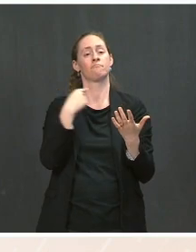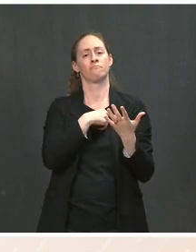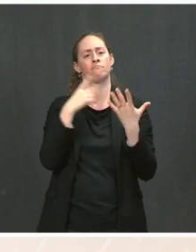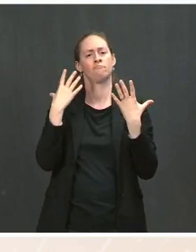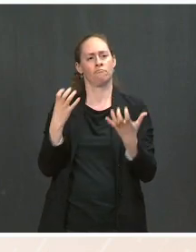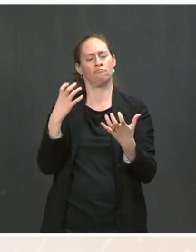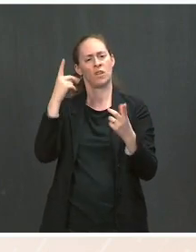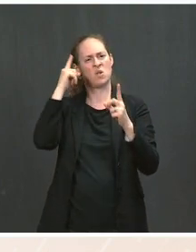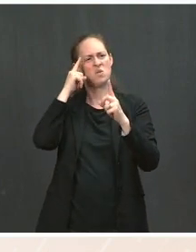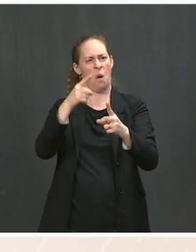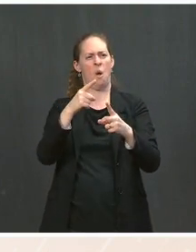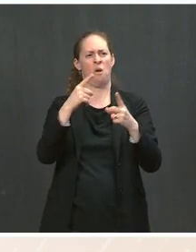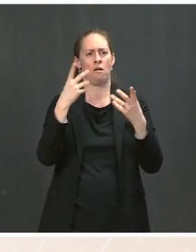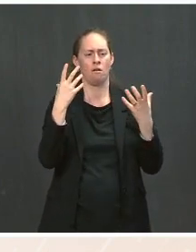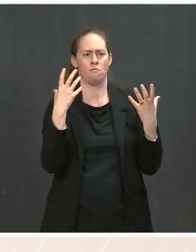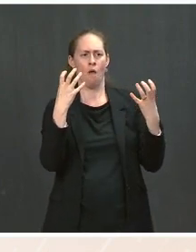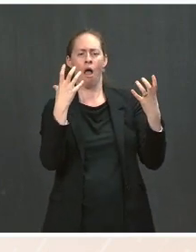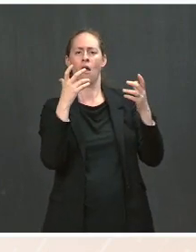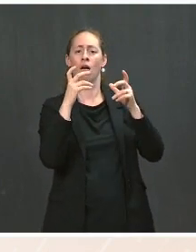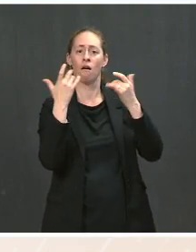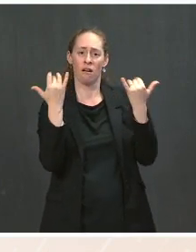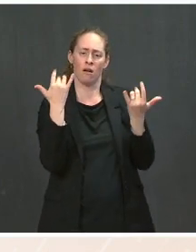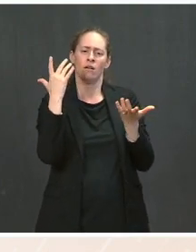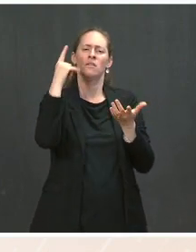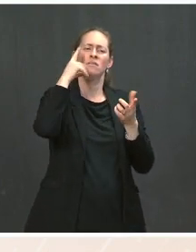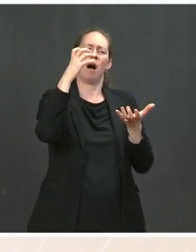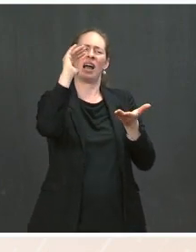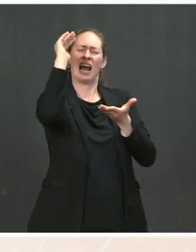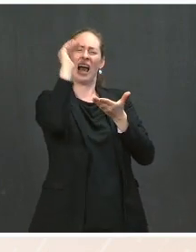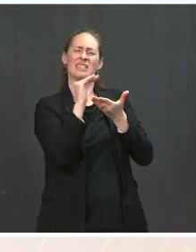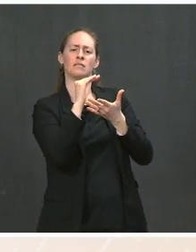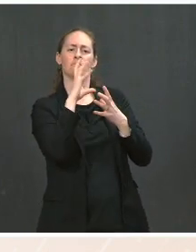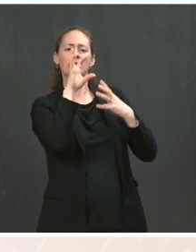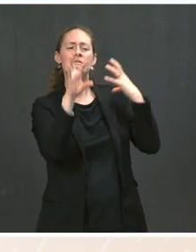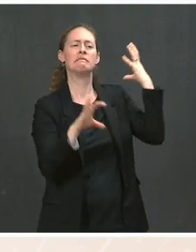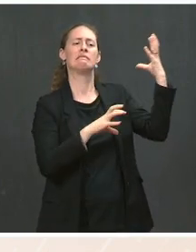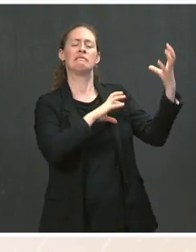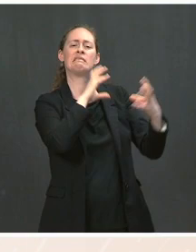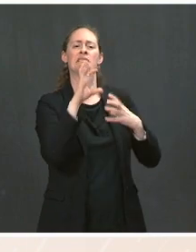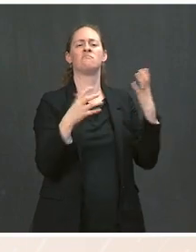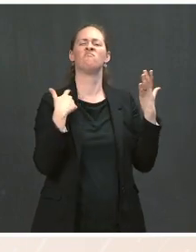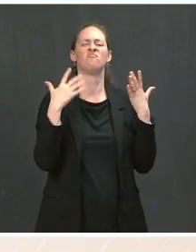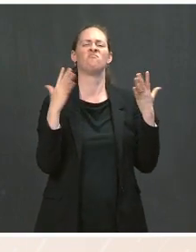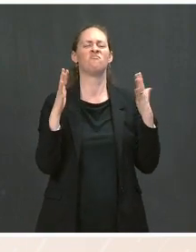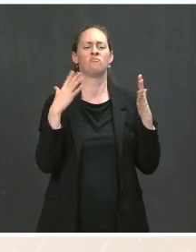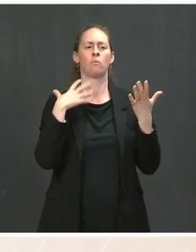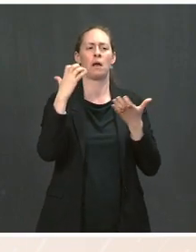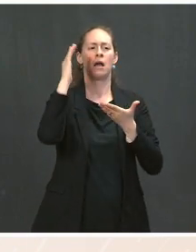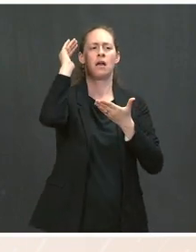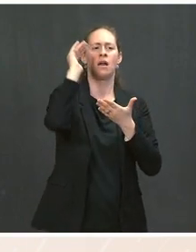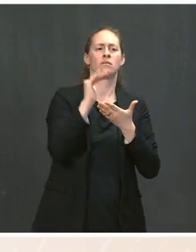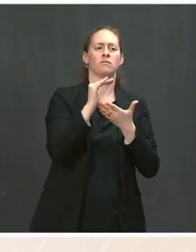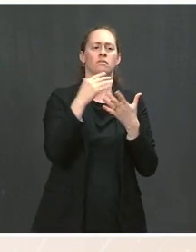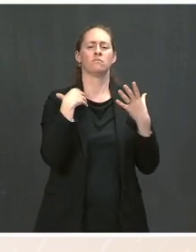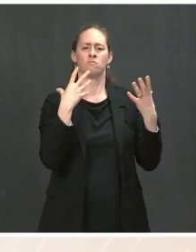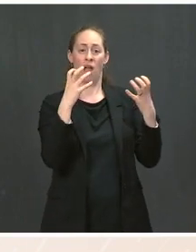and to move to a place where, you know, this is not a -- that -- that escalatory relationship is not a primary focus for the President